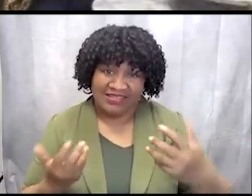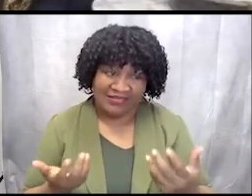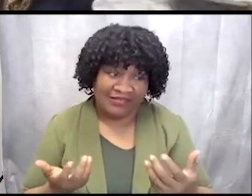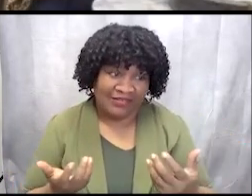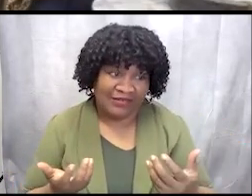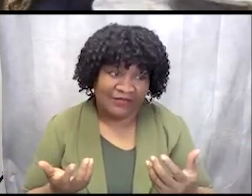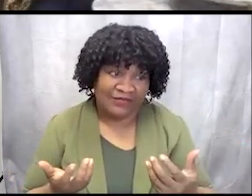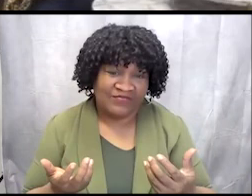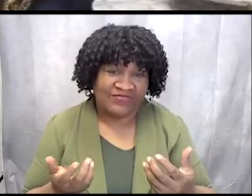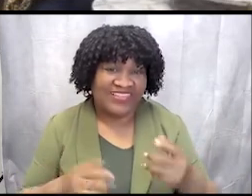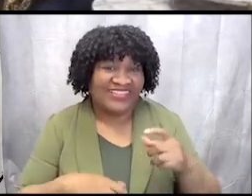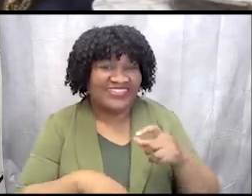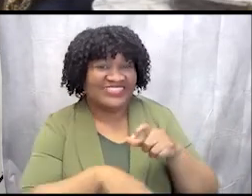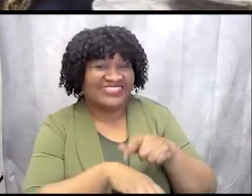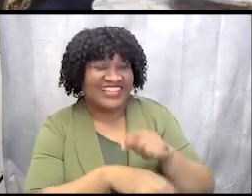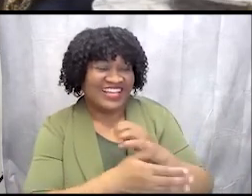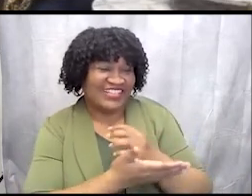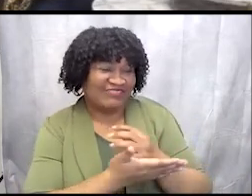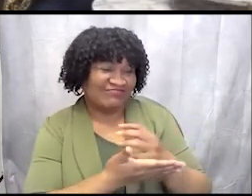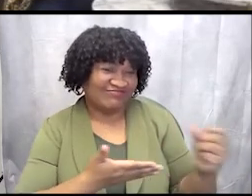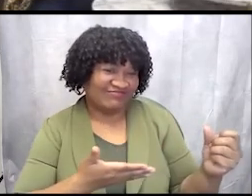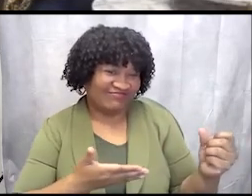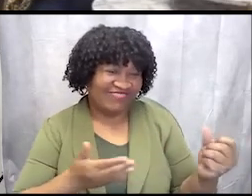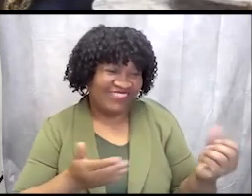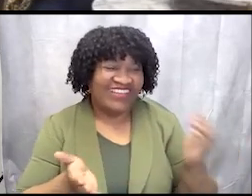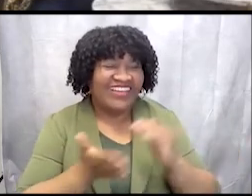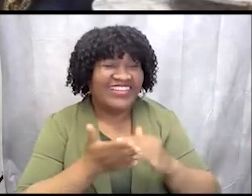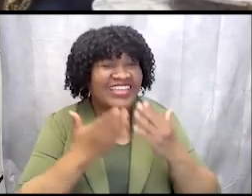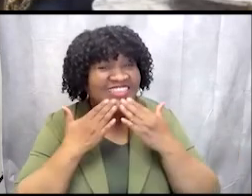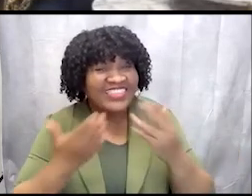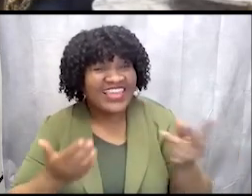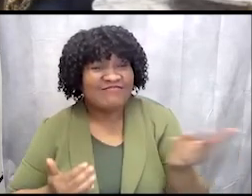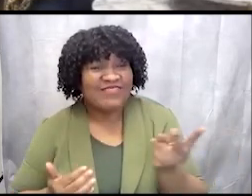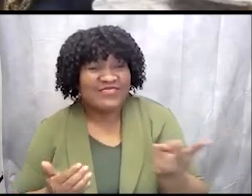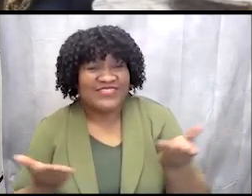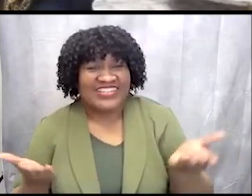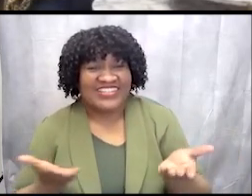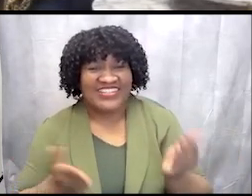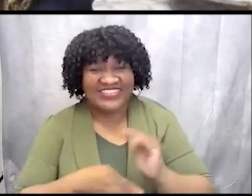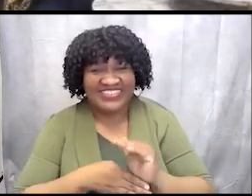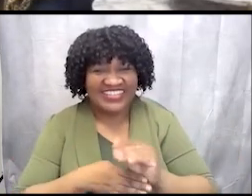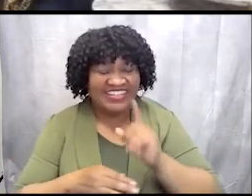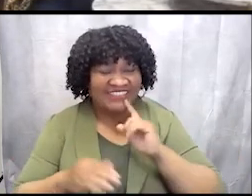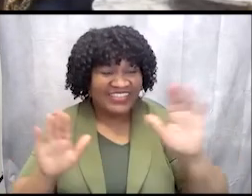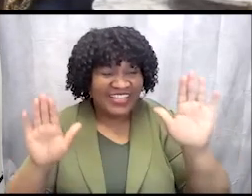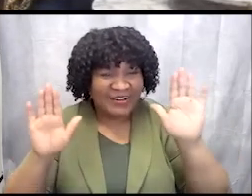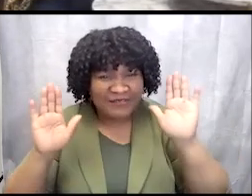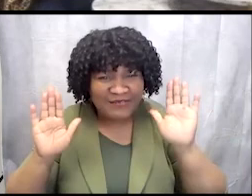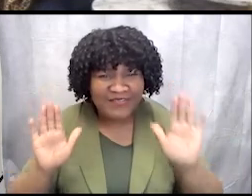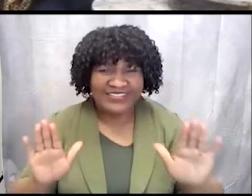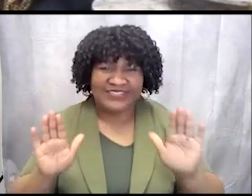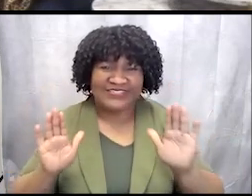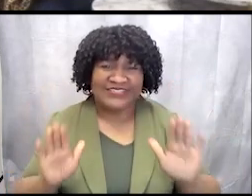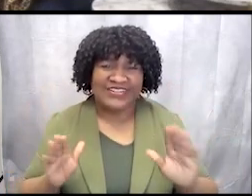Well, we are at time, but I just wanna thank both of you for being here tonight for such a wonderful and inspiring